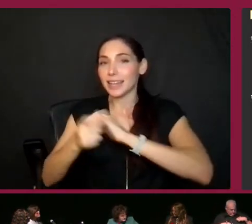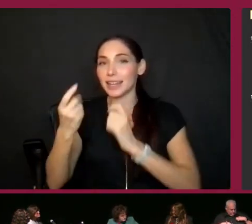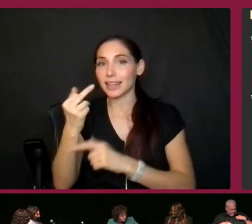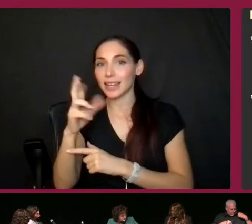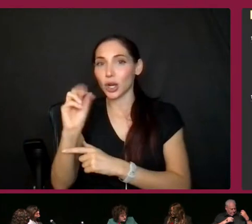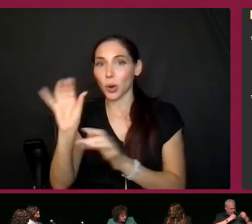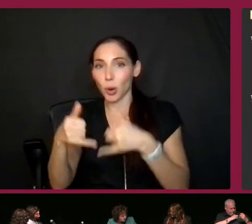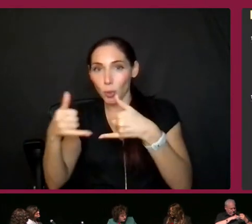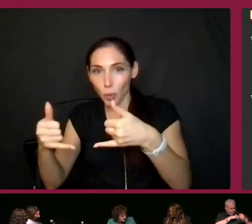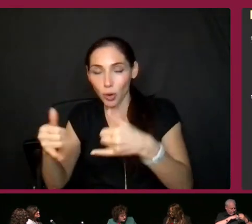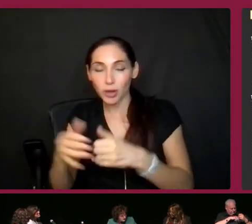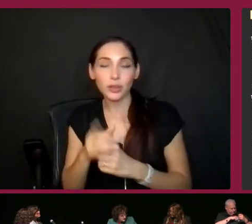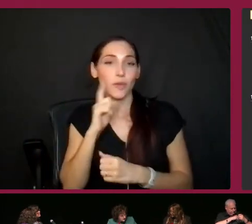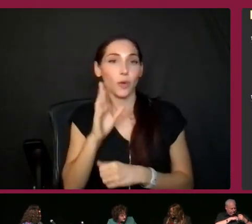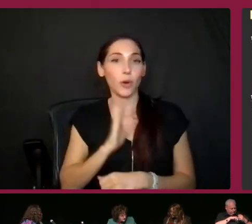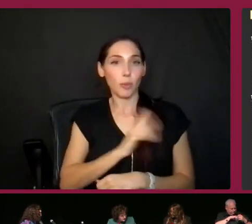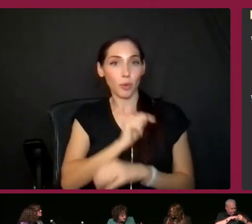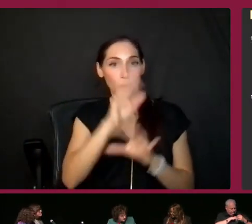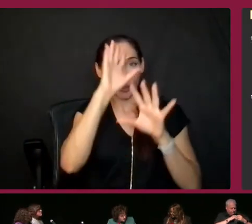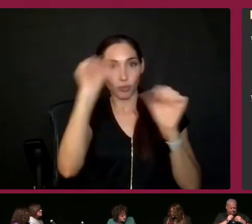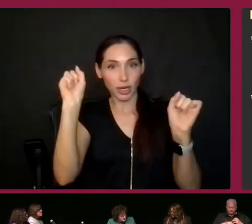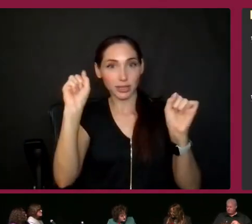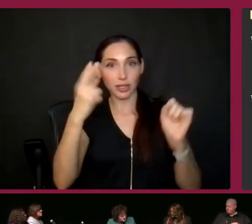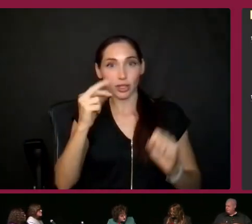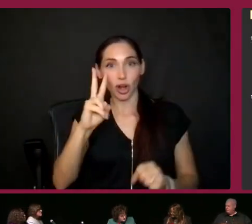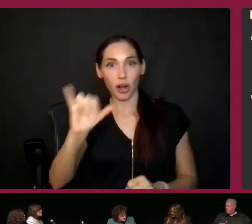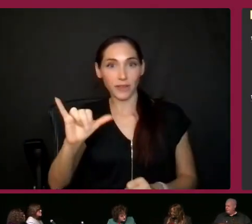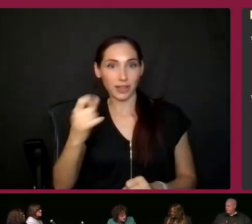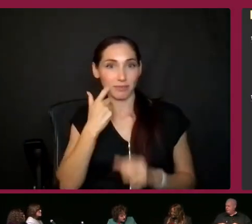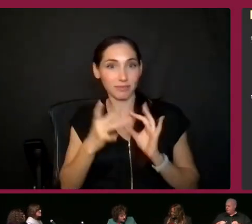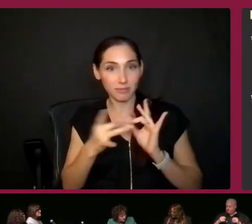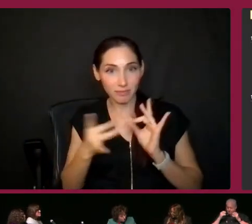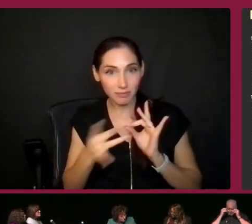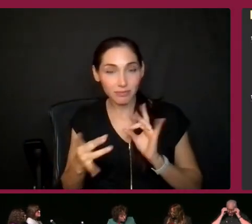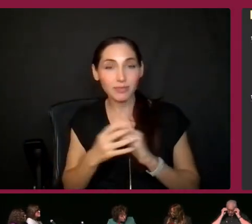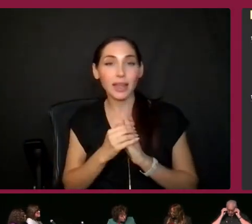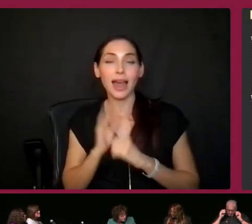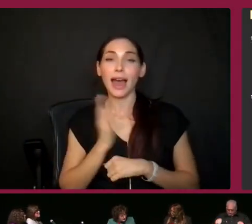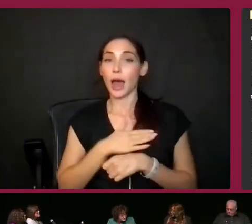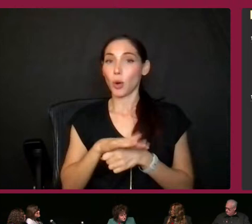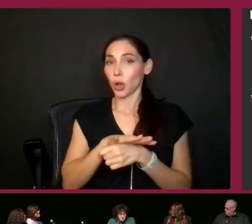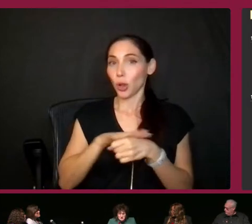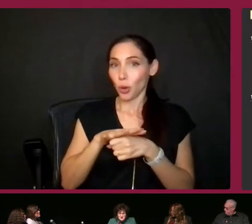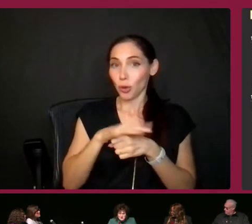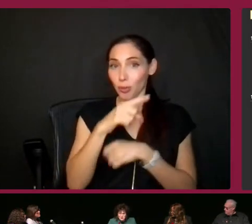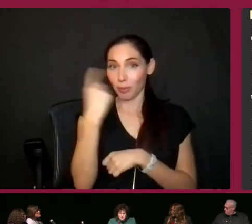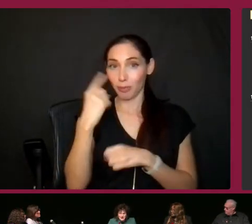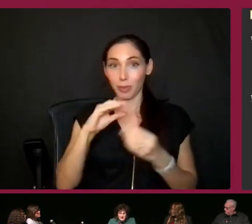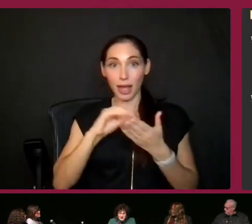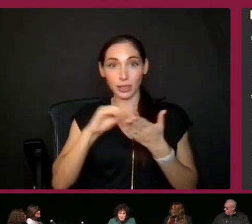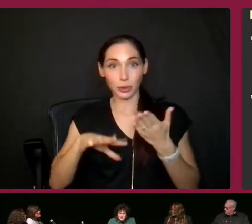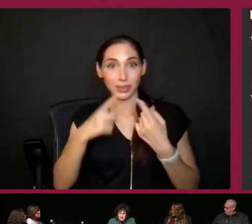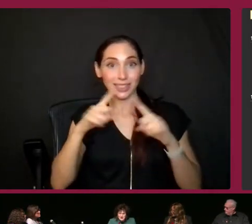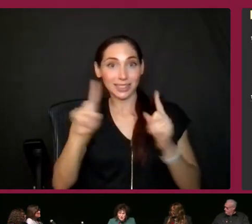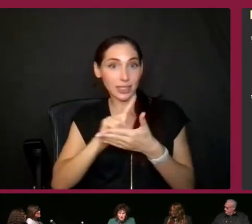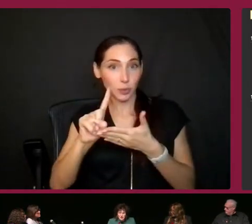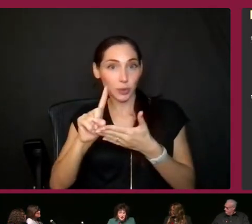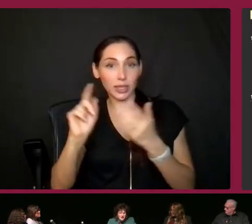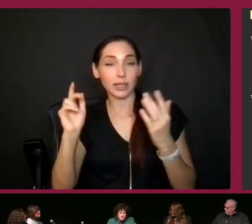uh, Board President Harvey, uh, commented, our local Black Student Success Week Planning Committee organized